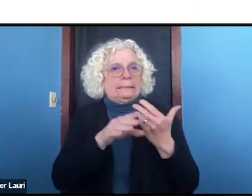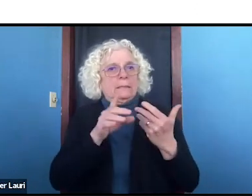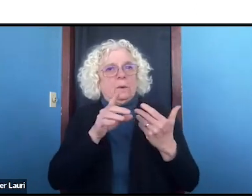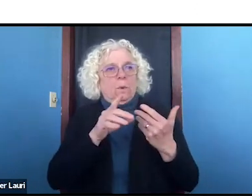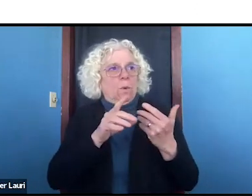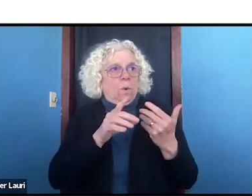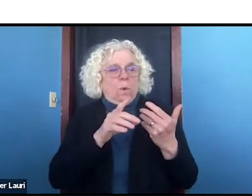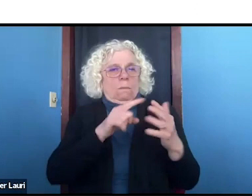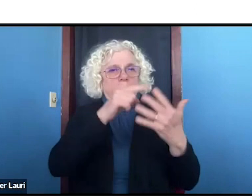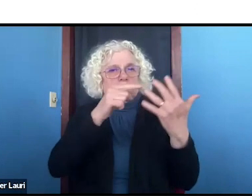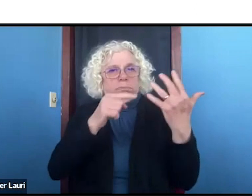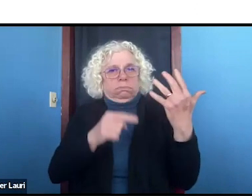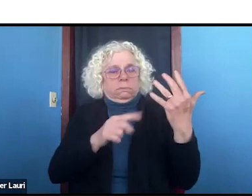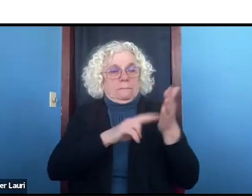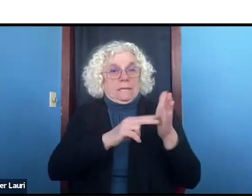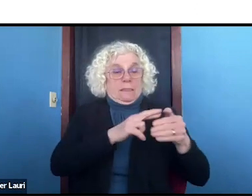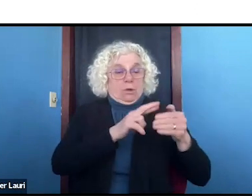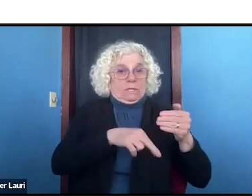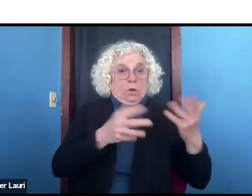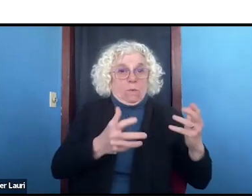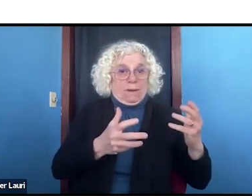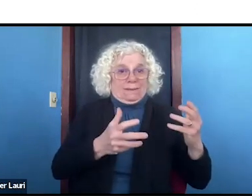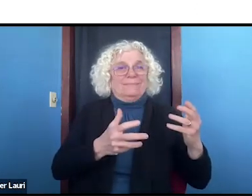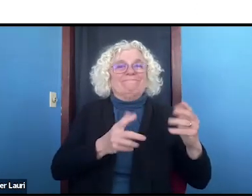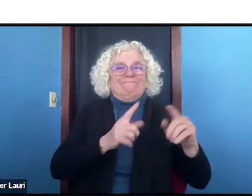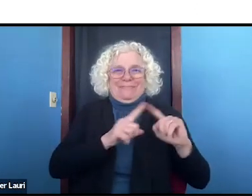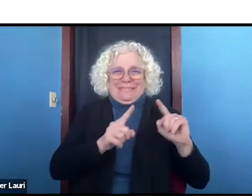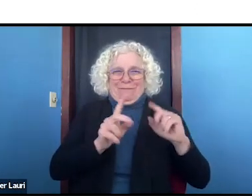yields a different outcome based on cultural